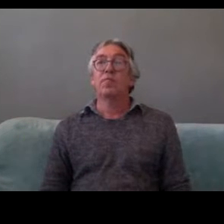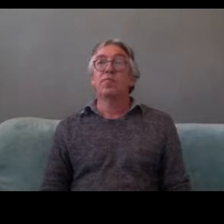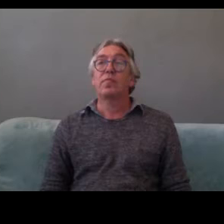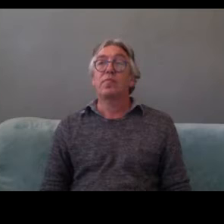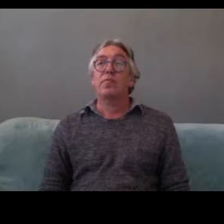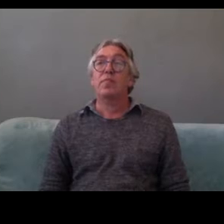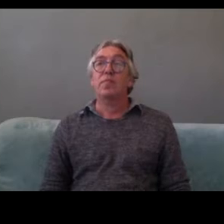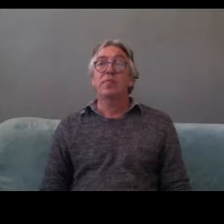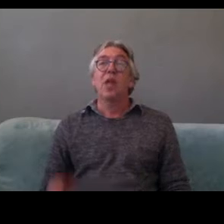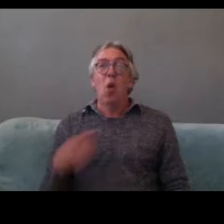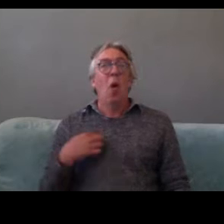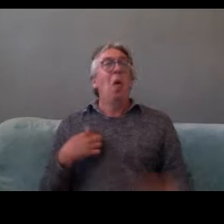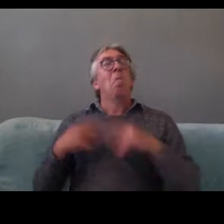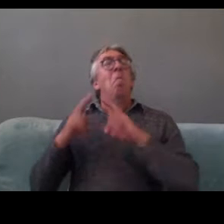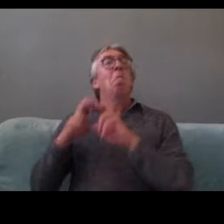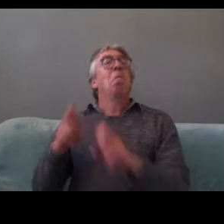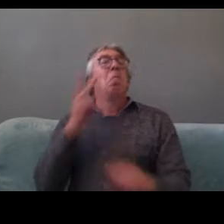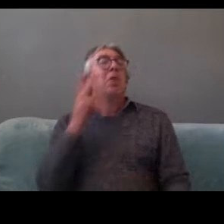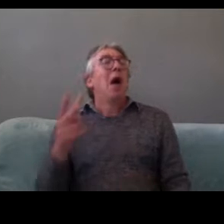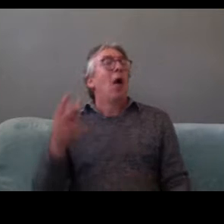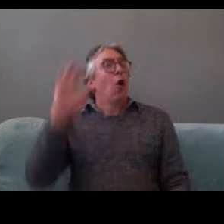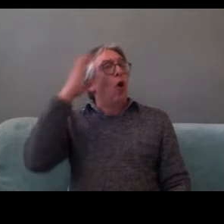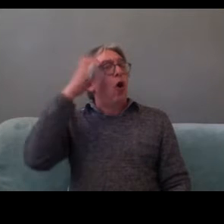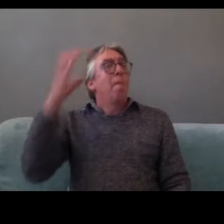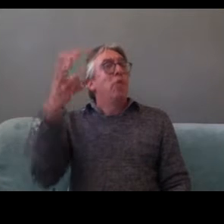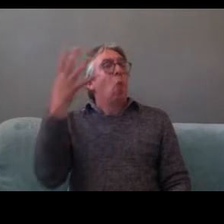We've seen some examples. And in the next slide,